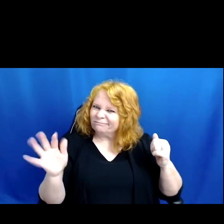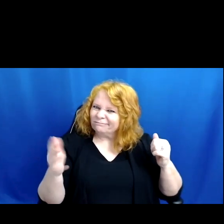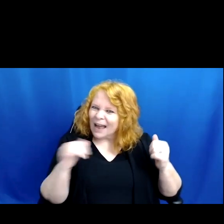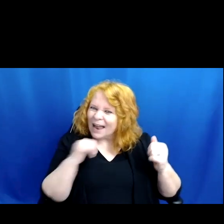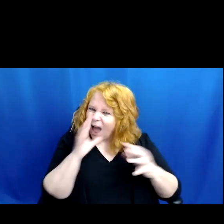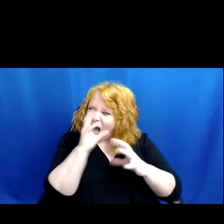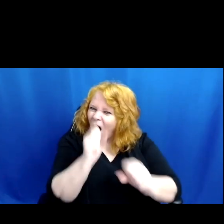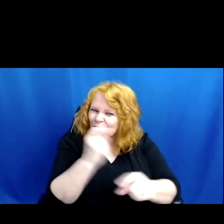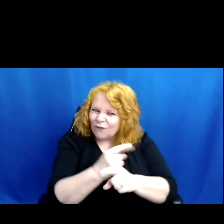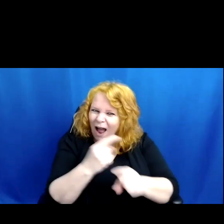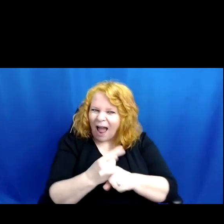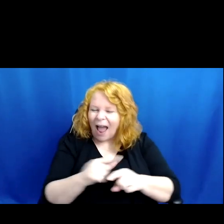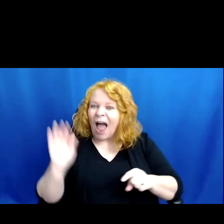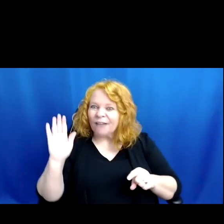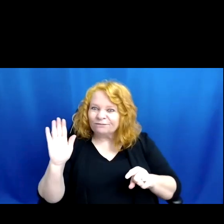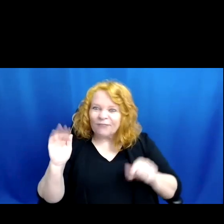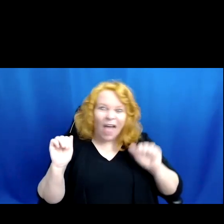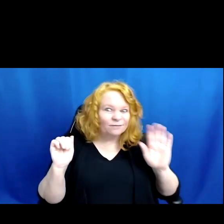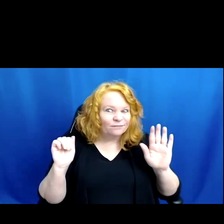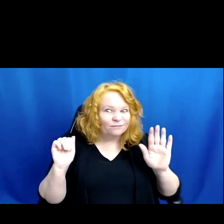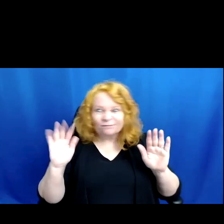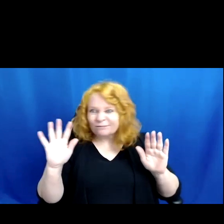It's a little bit more exciting when I wear the pom pom glove.